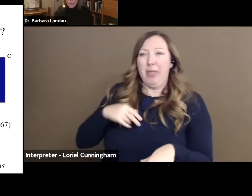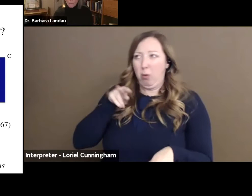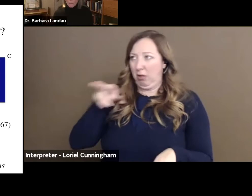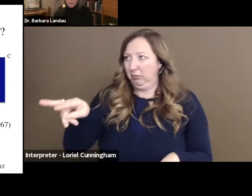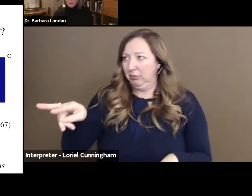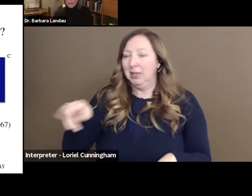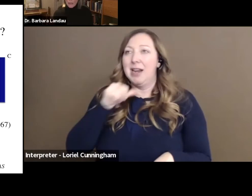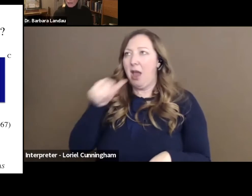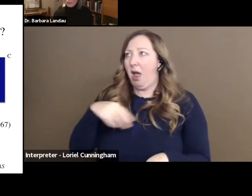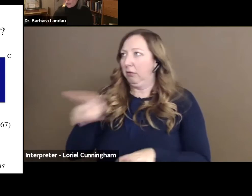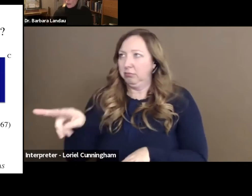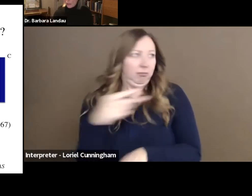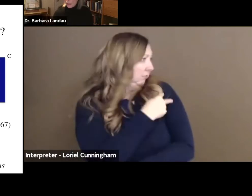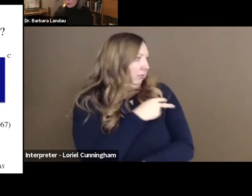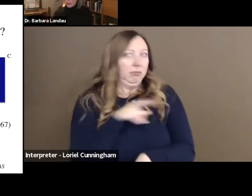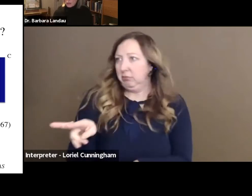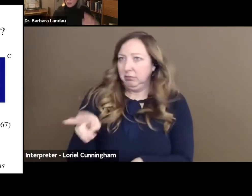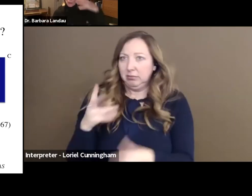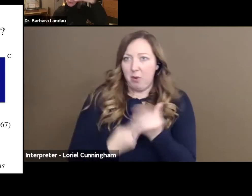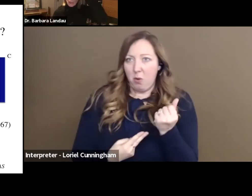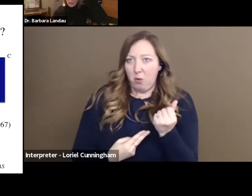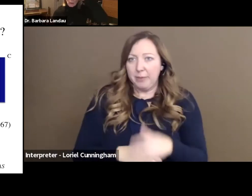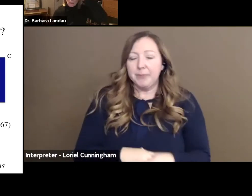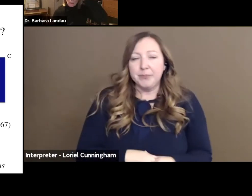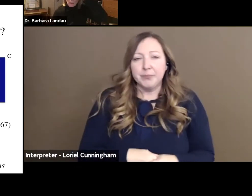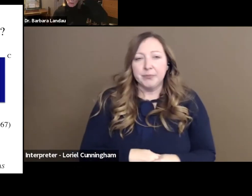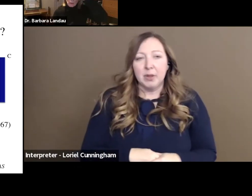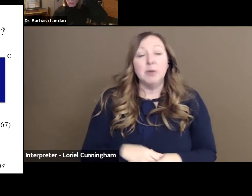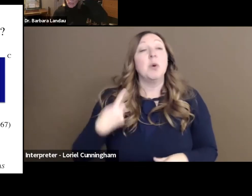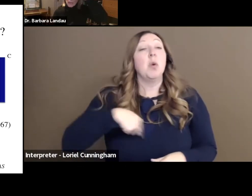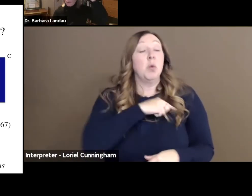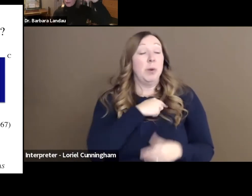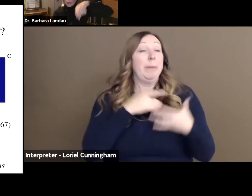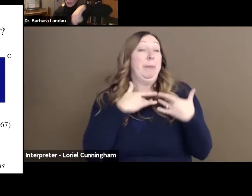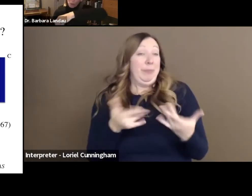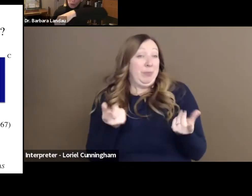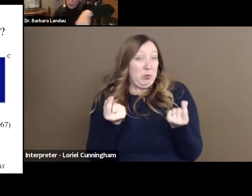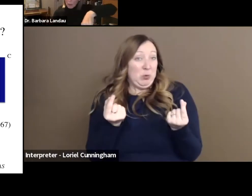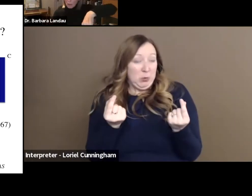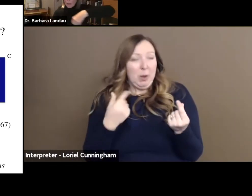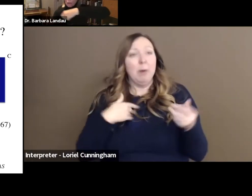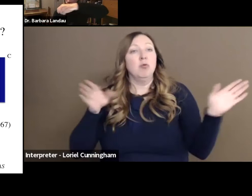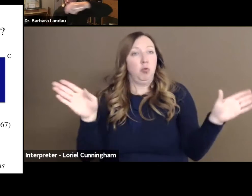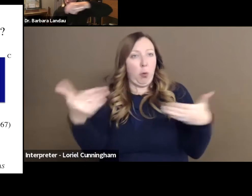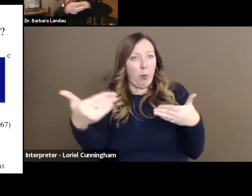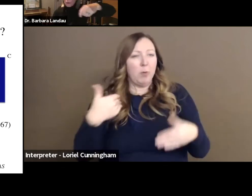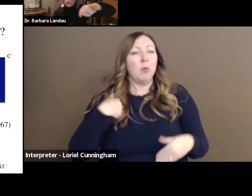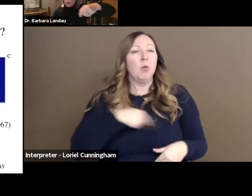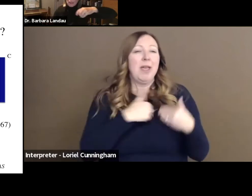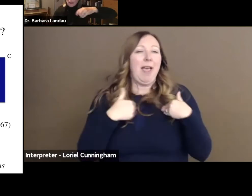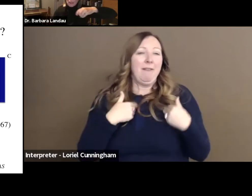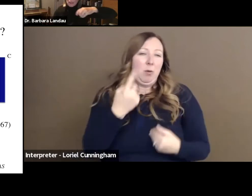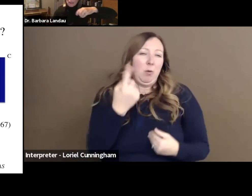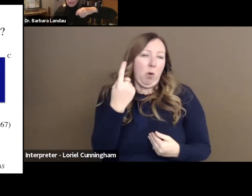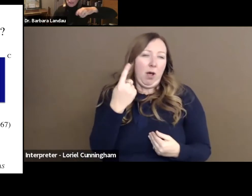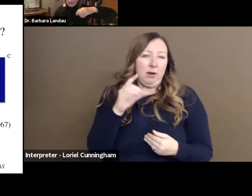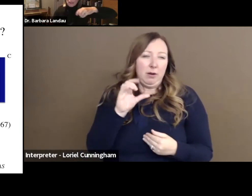we have the object in the corner we then disorient the participant by blindfolding them turning them around in